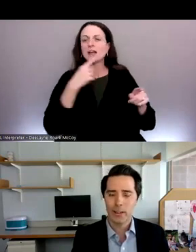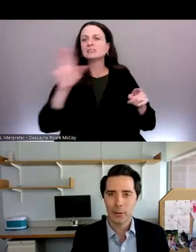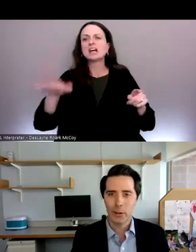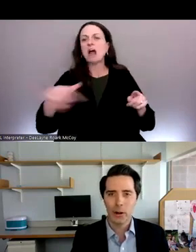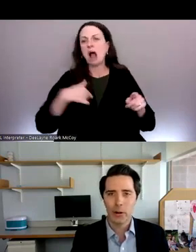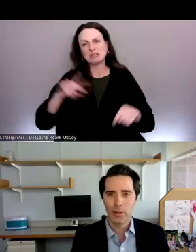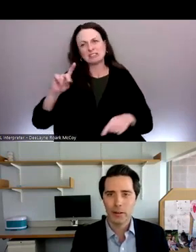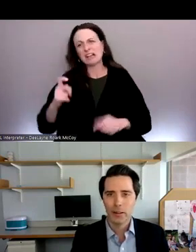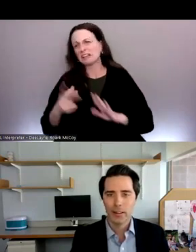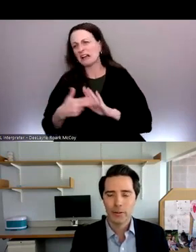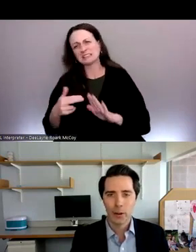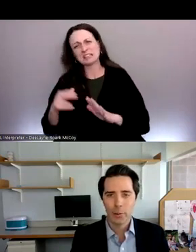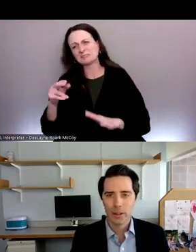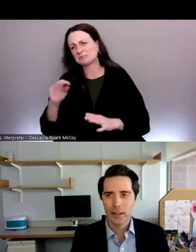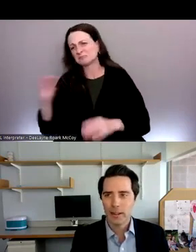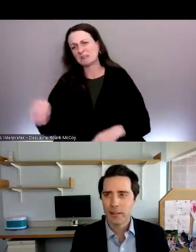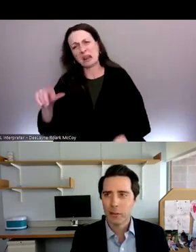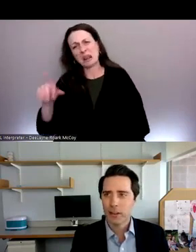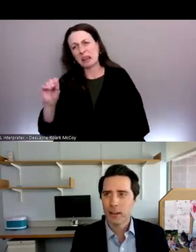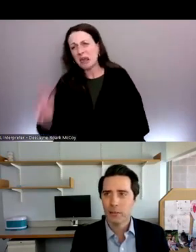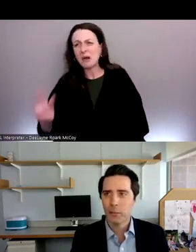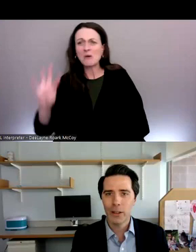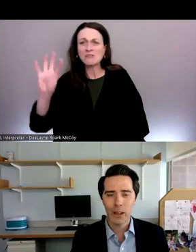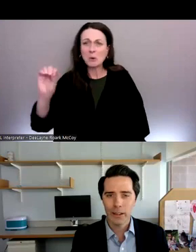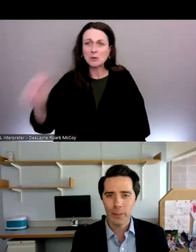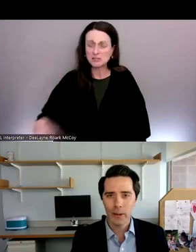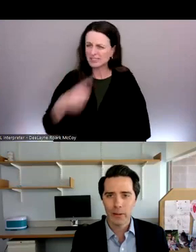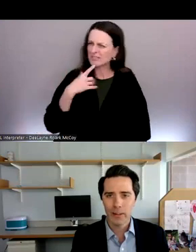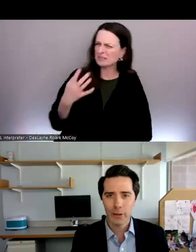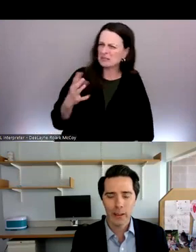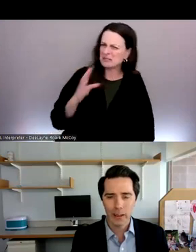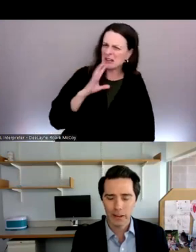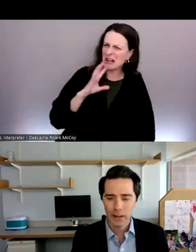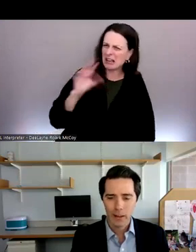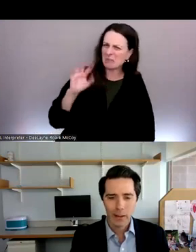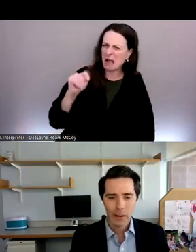rate's so low 40 percent and she said what are you